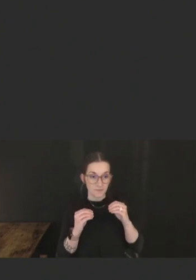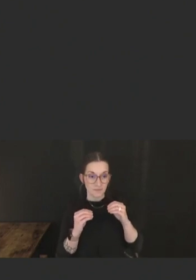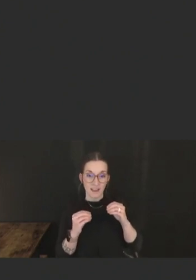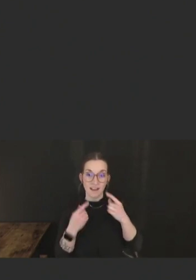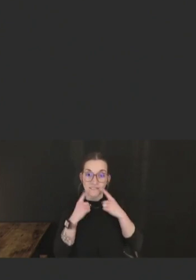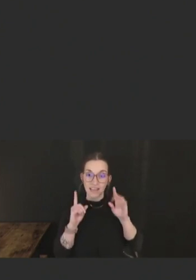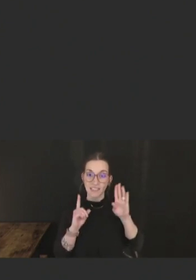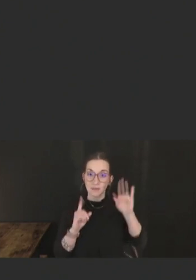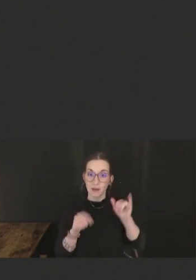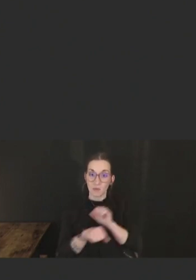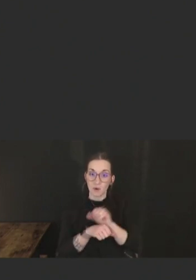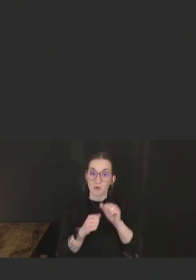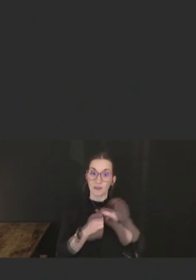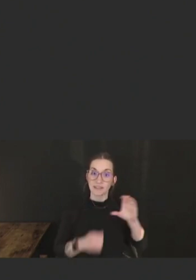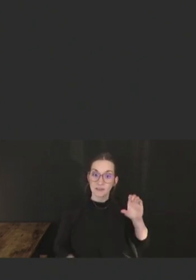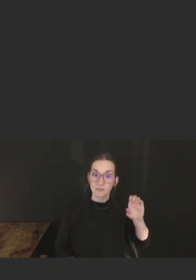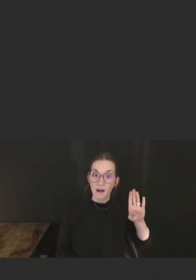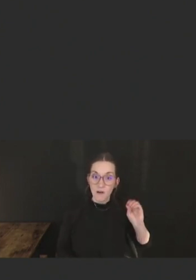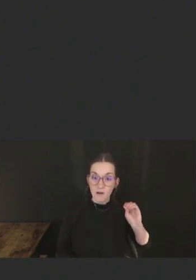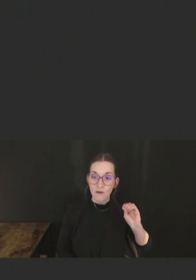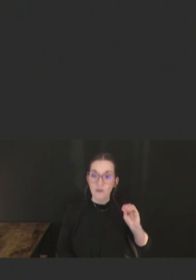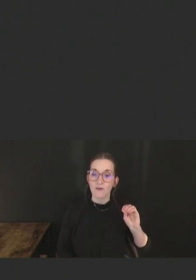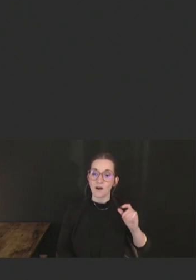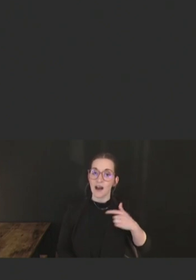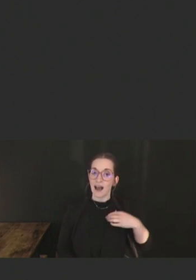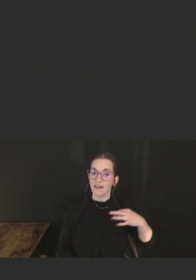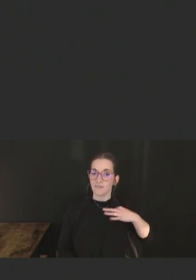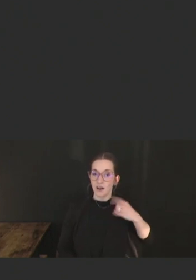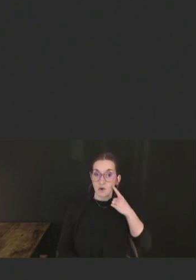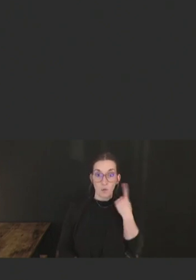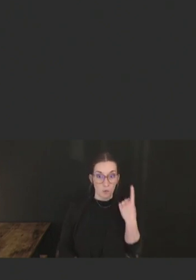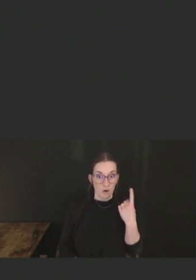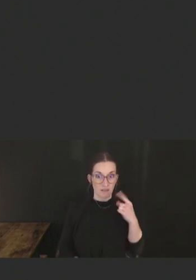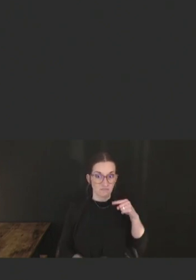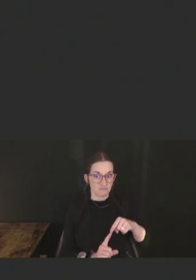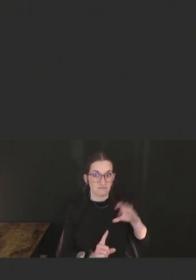I suggest this because I volunteer for one such fraternal-based community organization